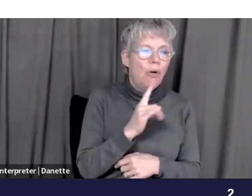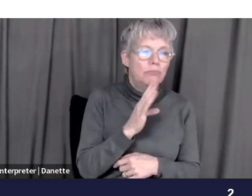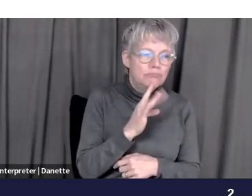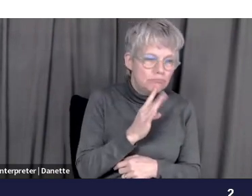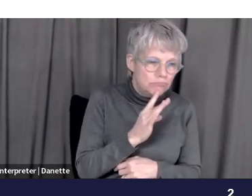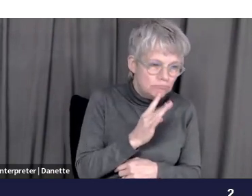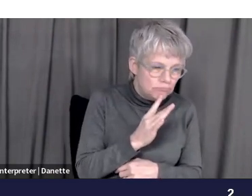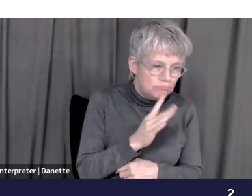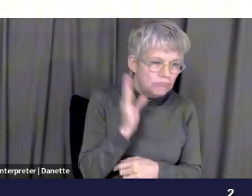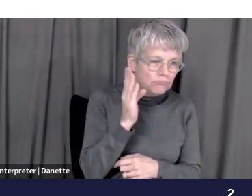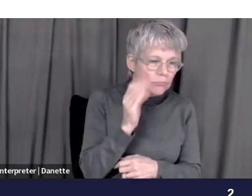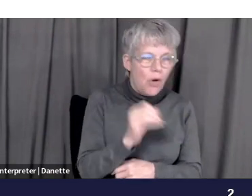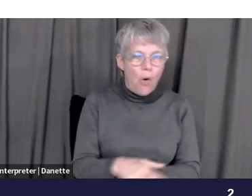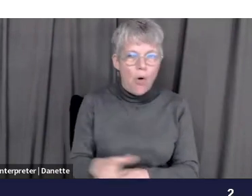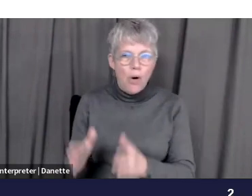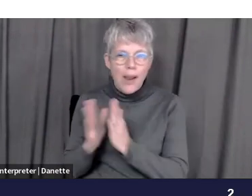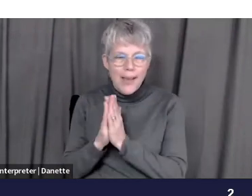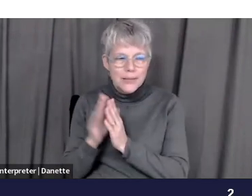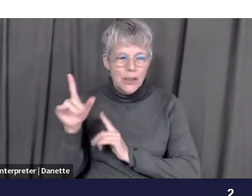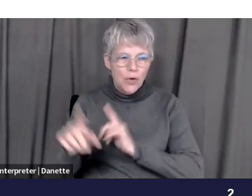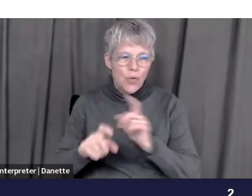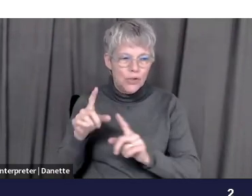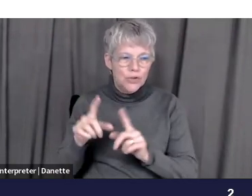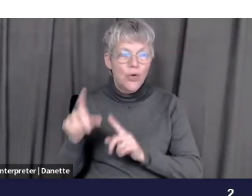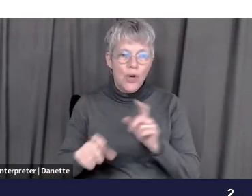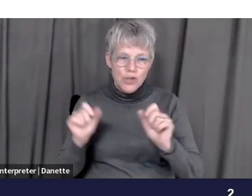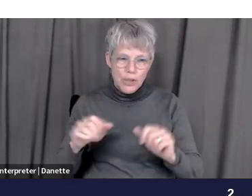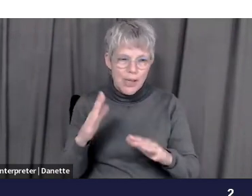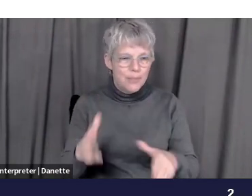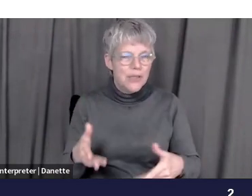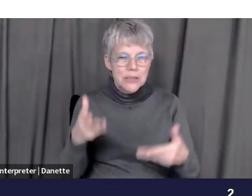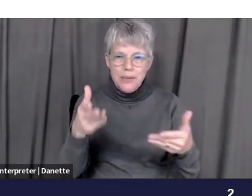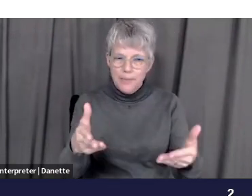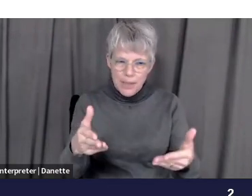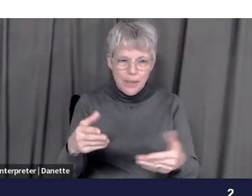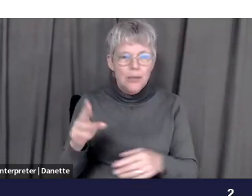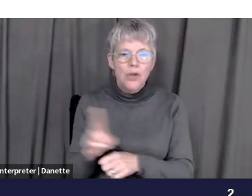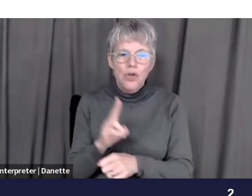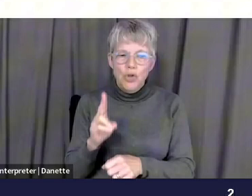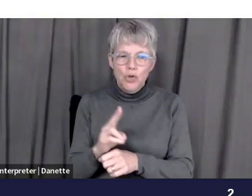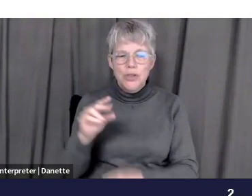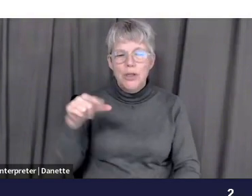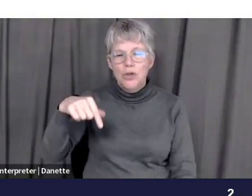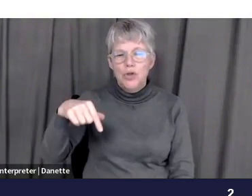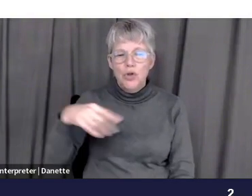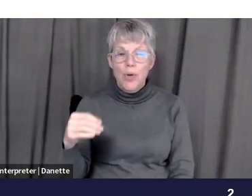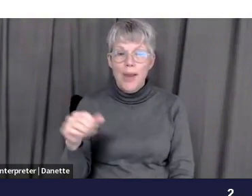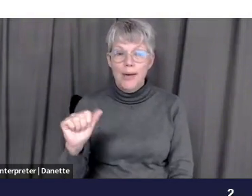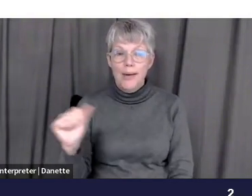Questions can be submitted anytime during presentation using the Q& A feature located on your control panel.